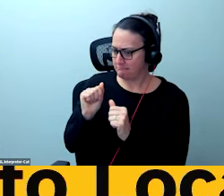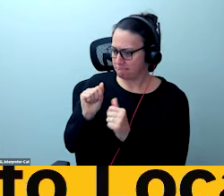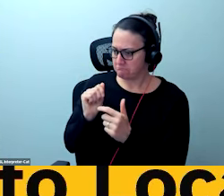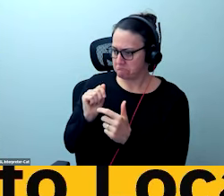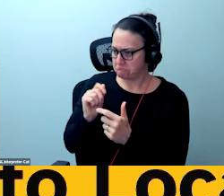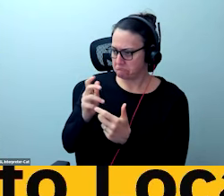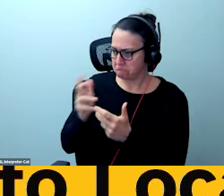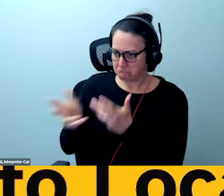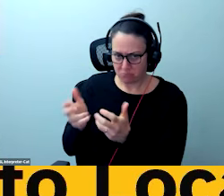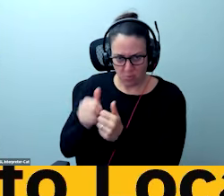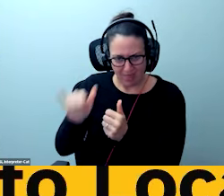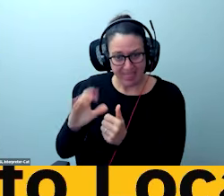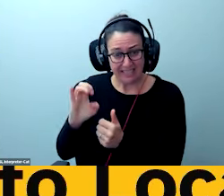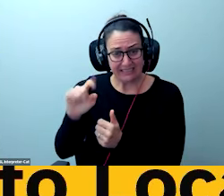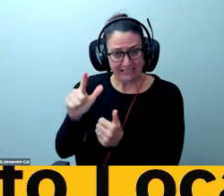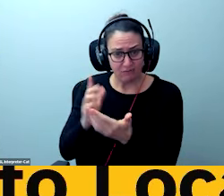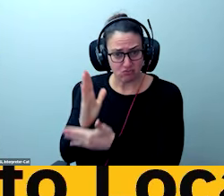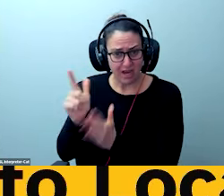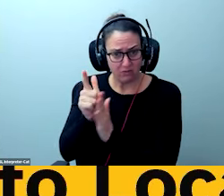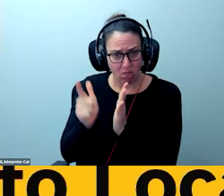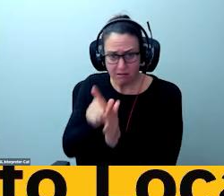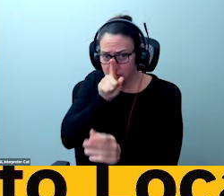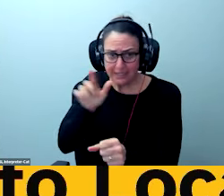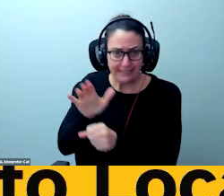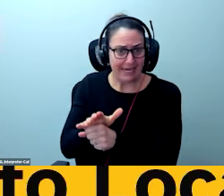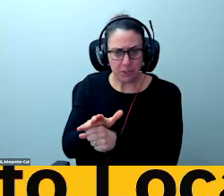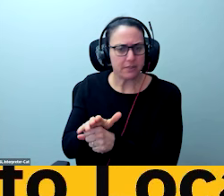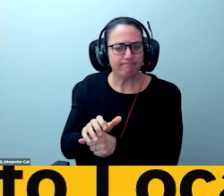that's a civil rights law that guarantees we won't discriminate.